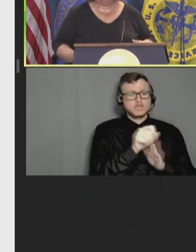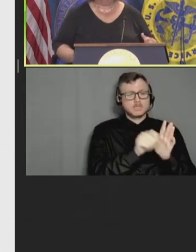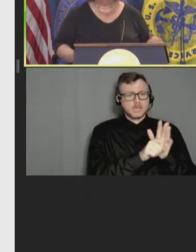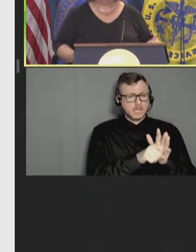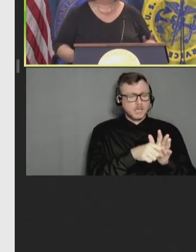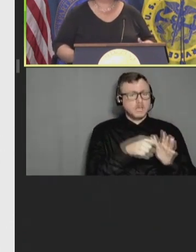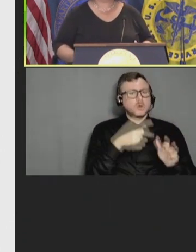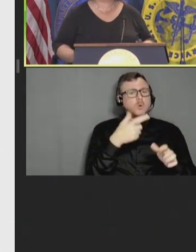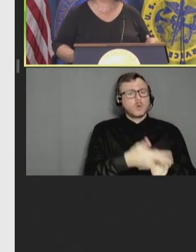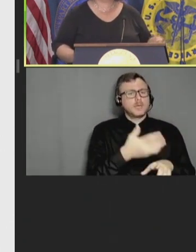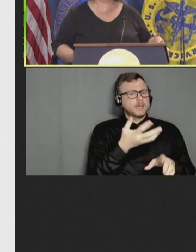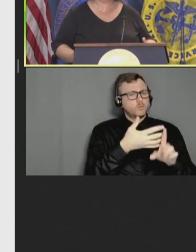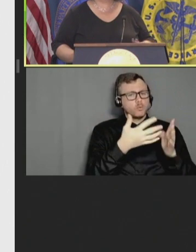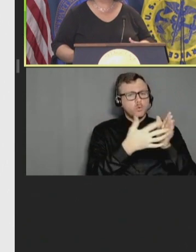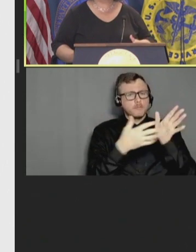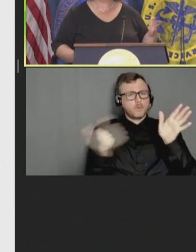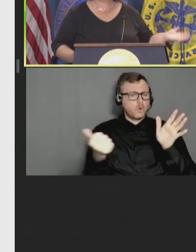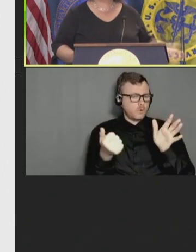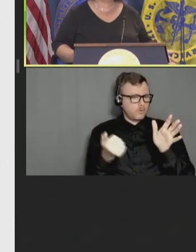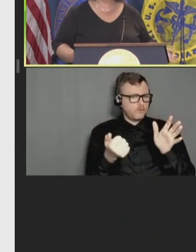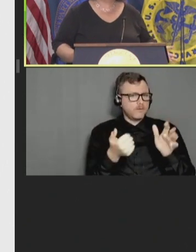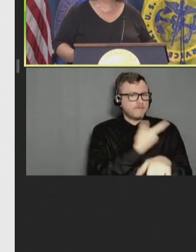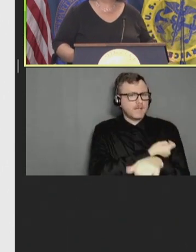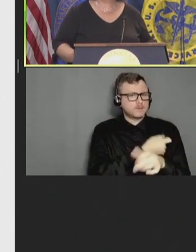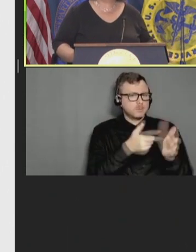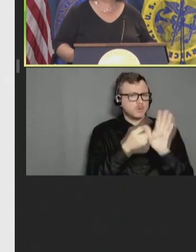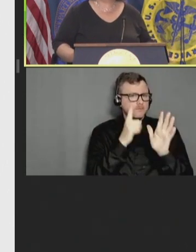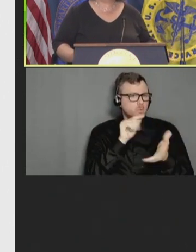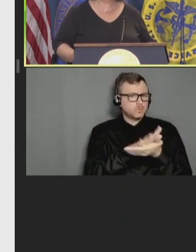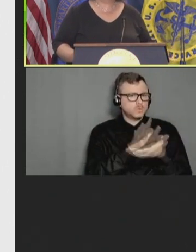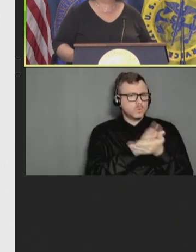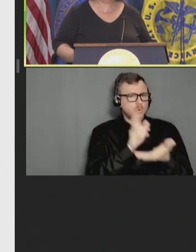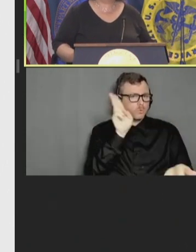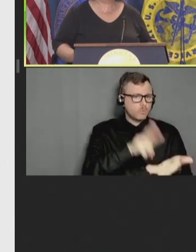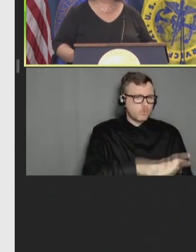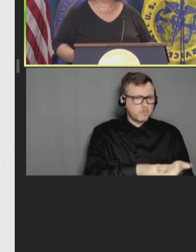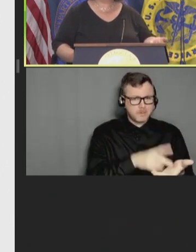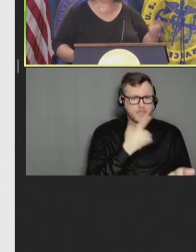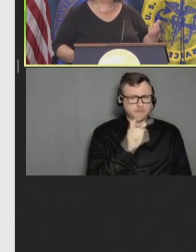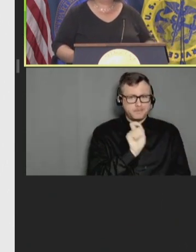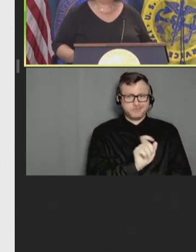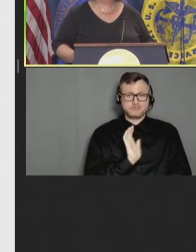requirements for school enrollment altogether. So, we are seeing things that would completely repeal